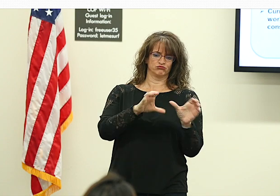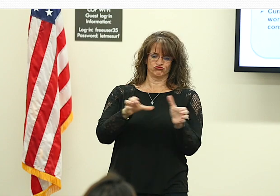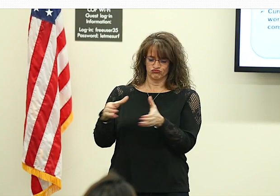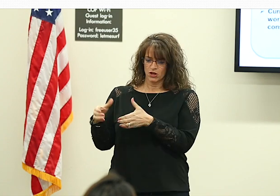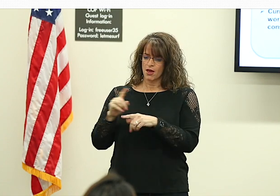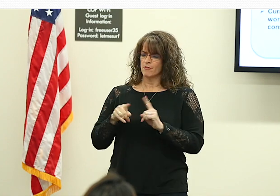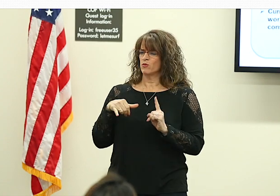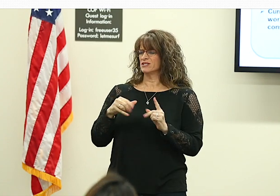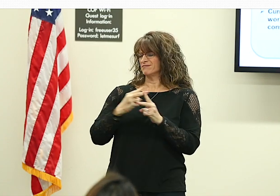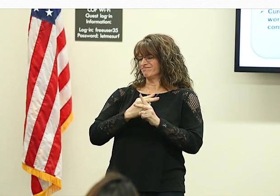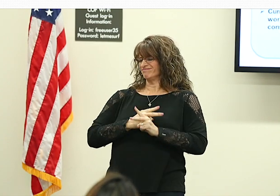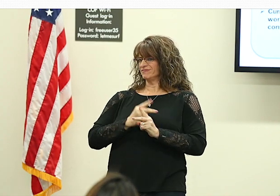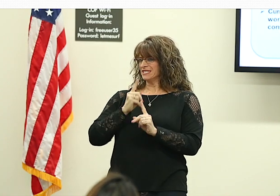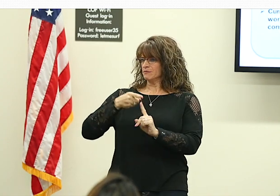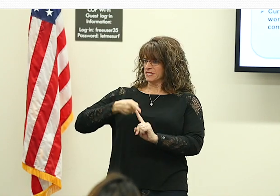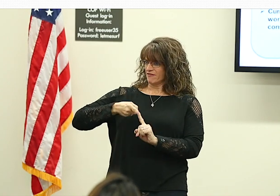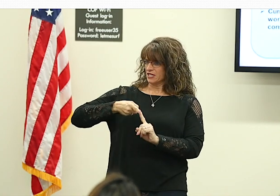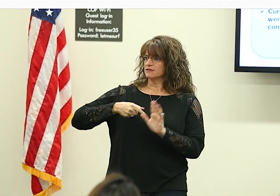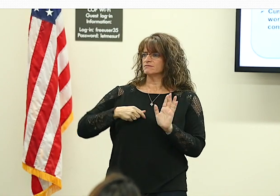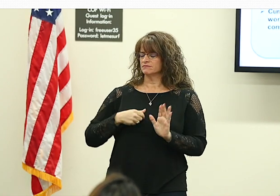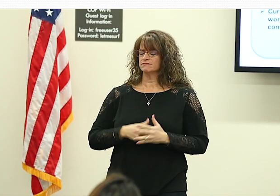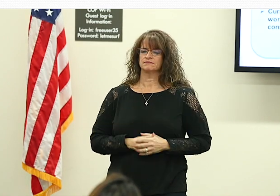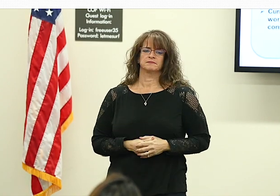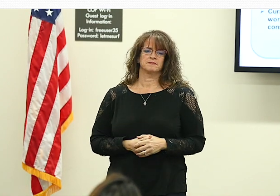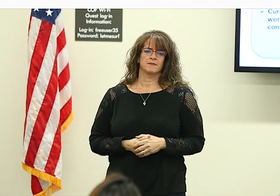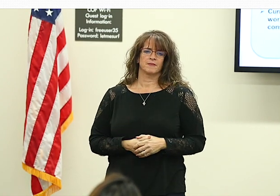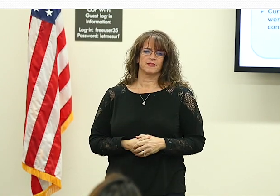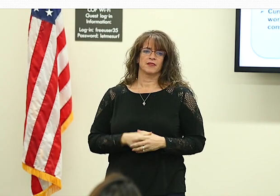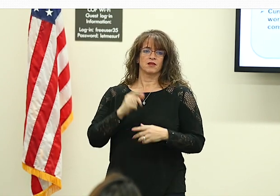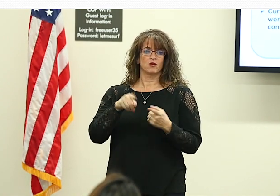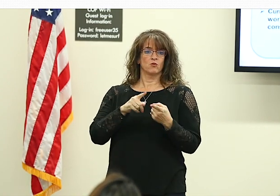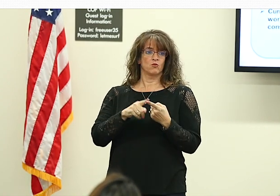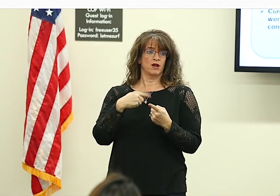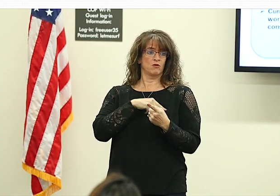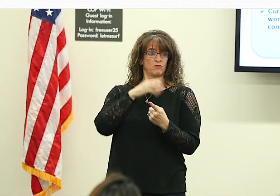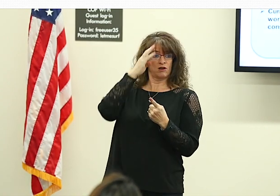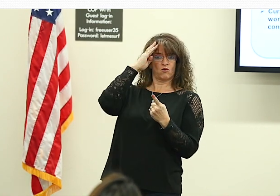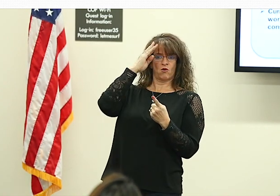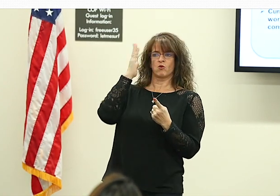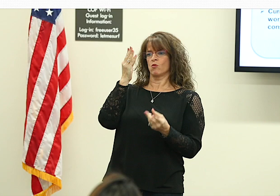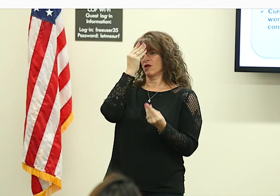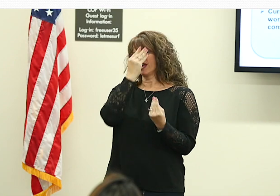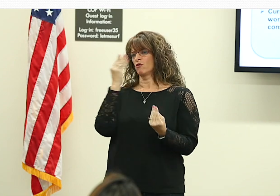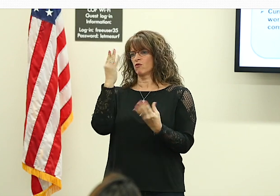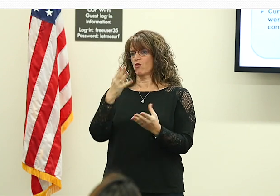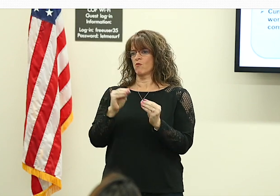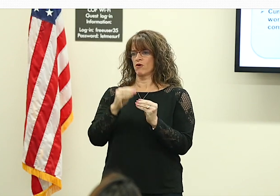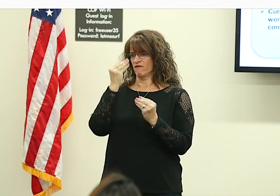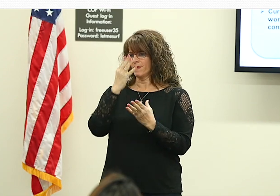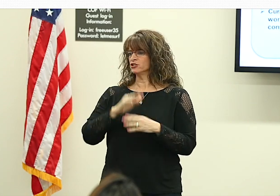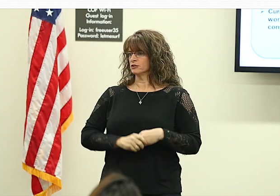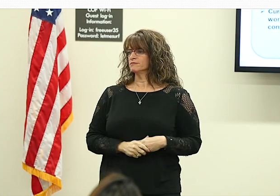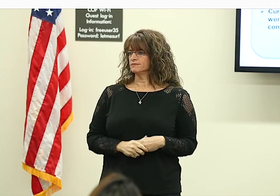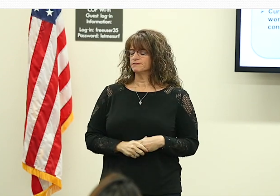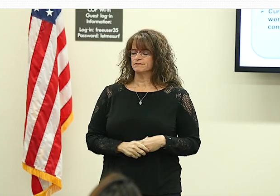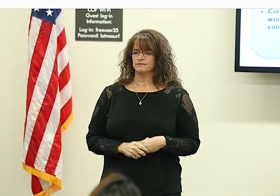the specifics exactly on that, and once we do have that we'll let you know more about it. And then finally,